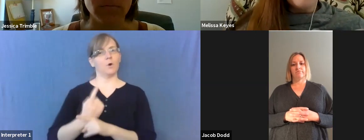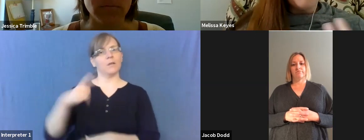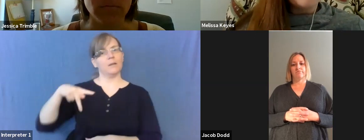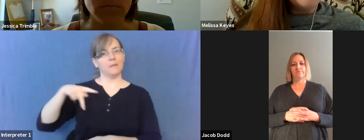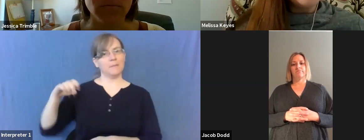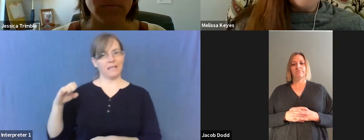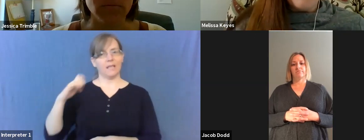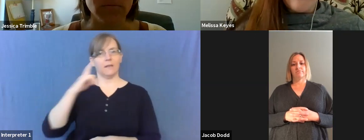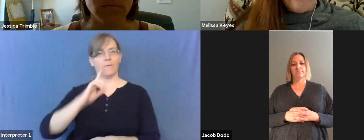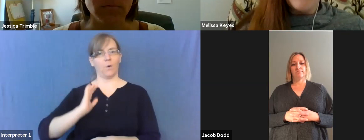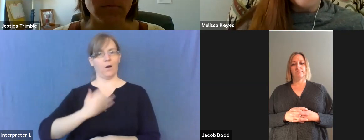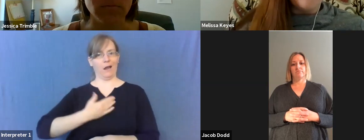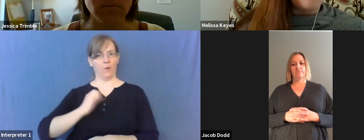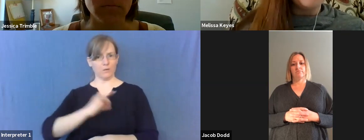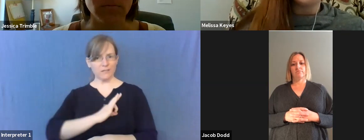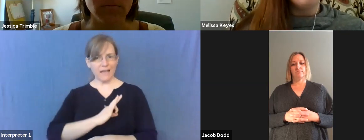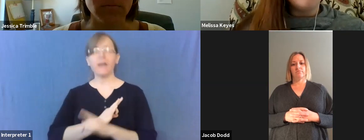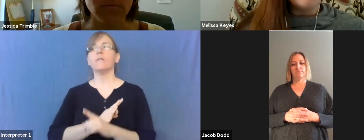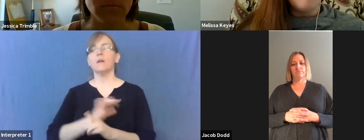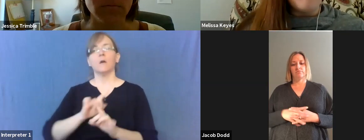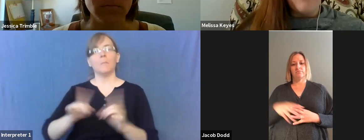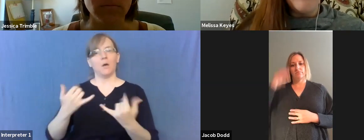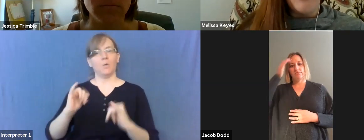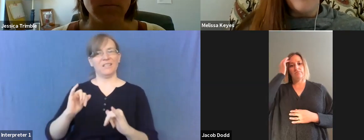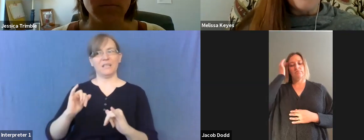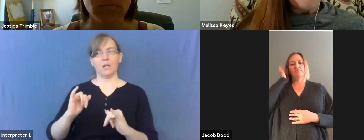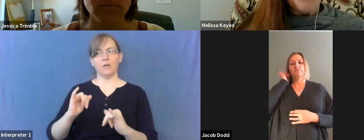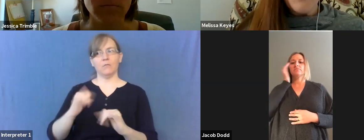But we are still doing what we can to connect remotely with the people that we serve.